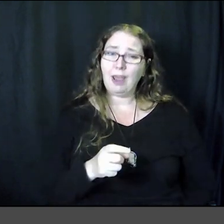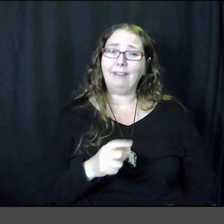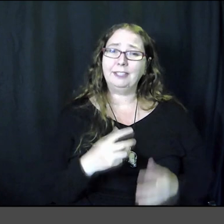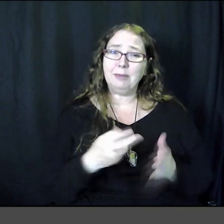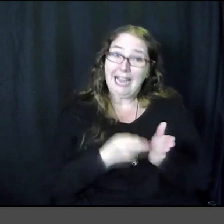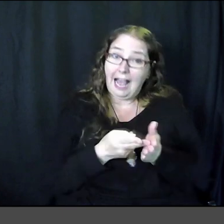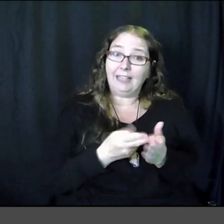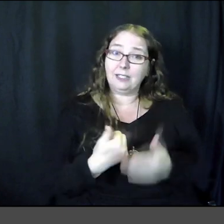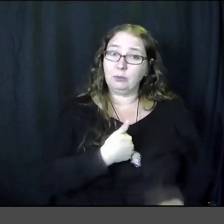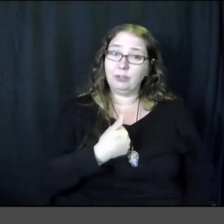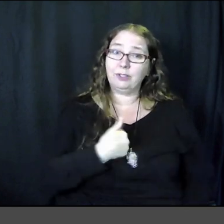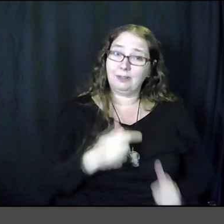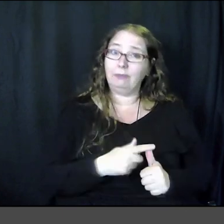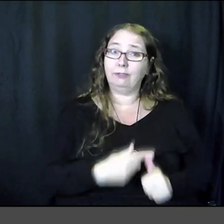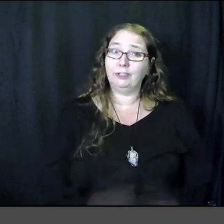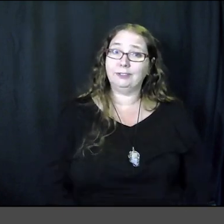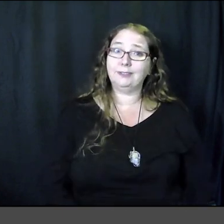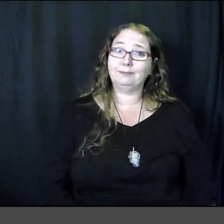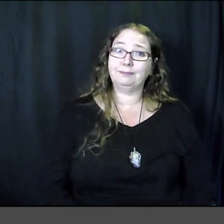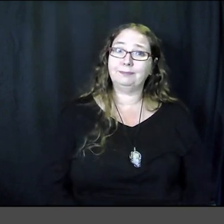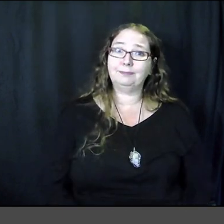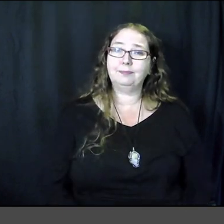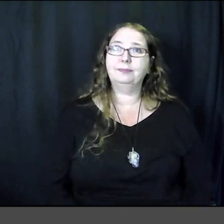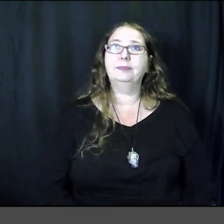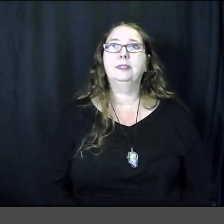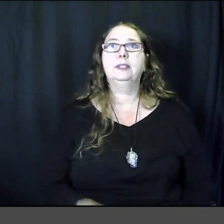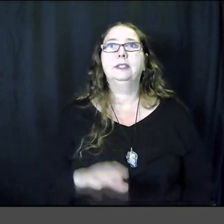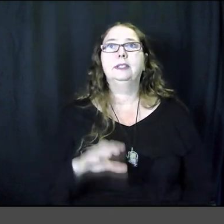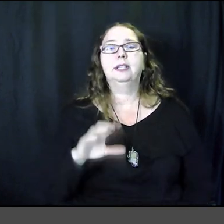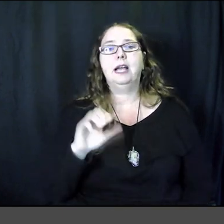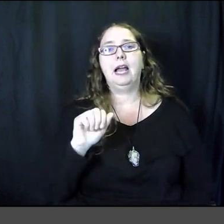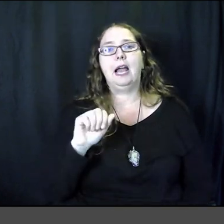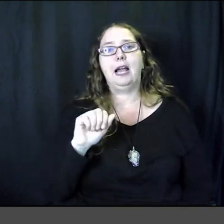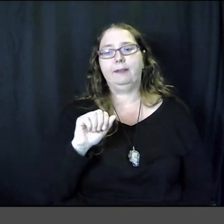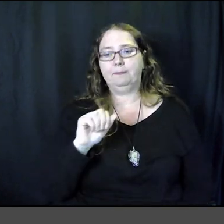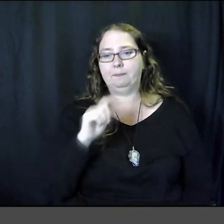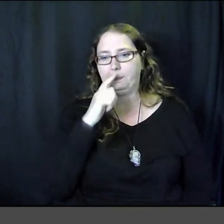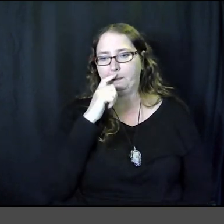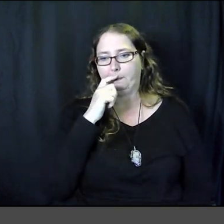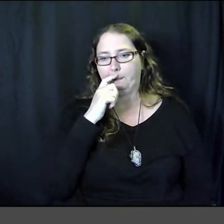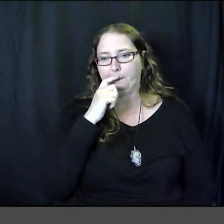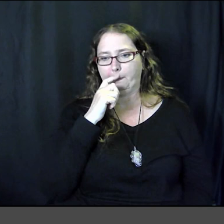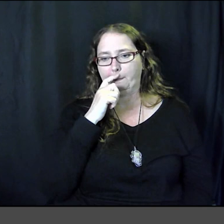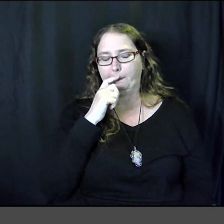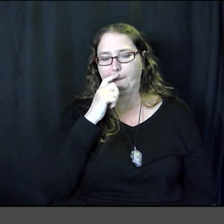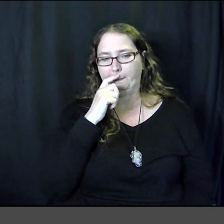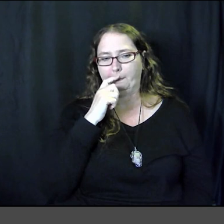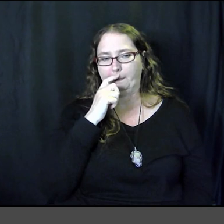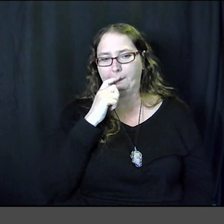WELL, HERE'S A QUESTION THAT TAKES THAT INTO THE VERY, VERY BRASS TACKS FROM MICHAEL FELDMAN.